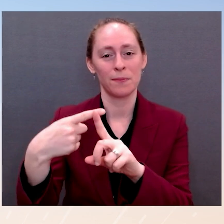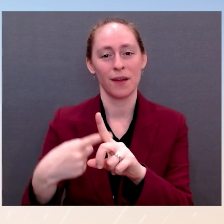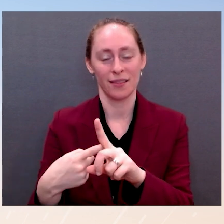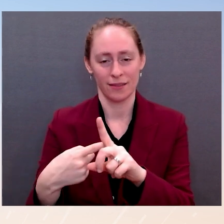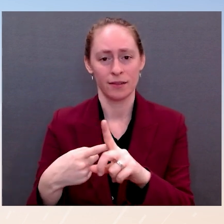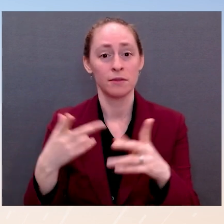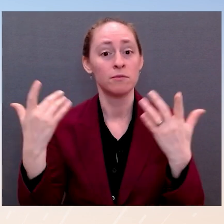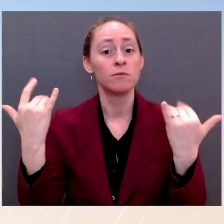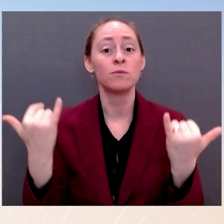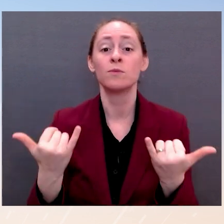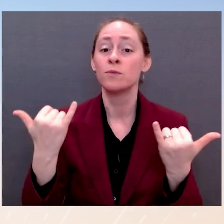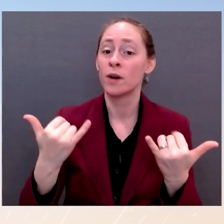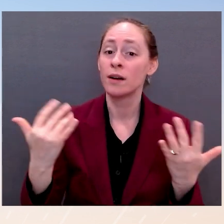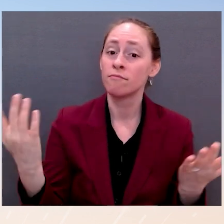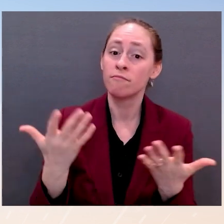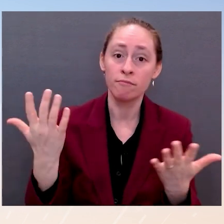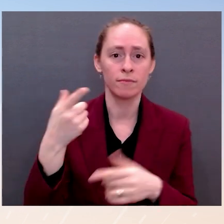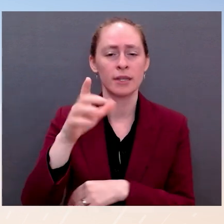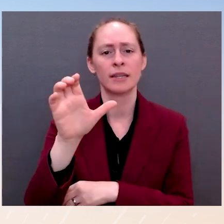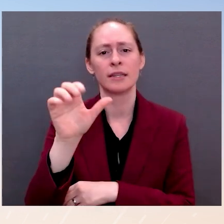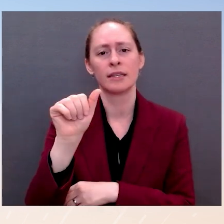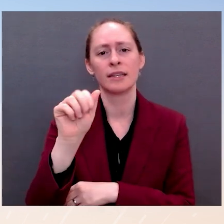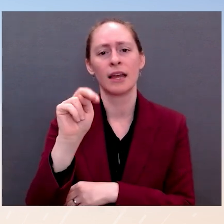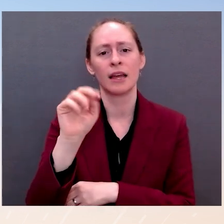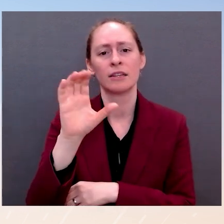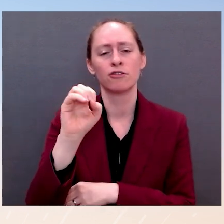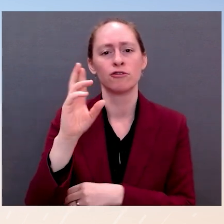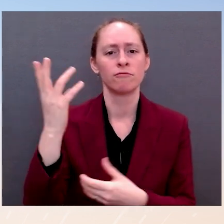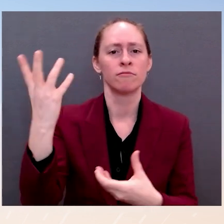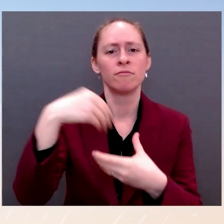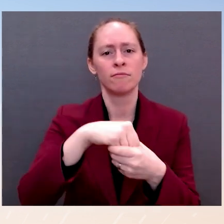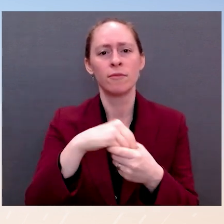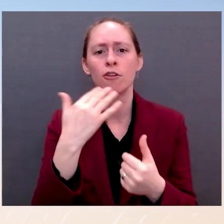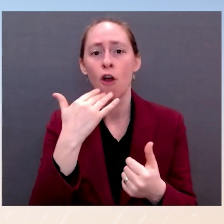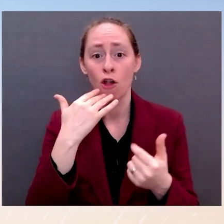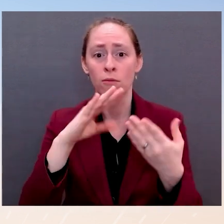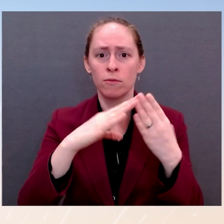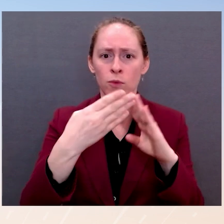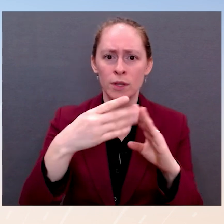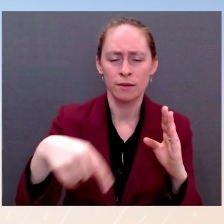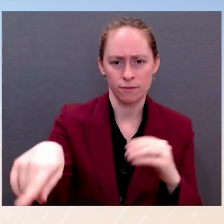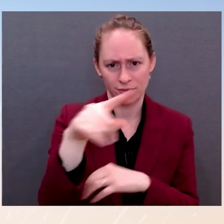Cancer in Color, equitable care for our communities. We know that cancer is a disease